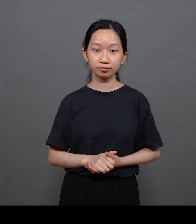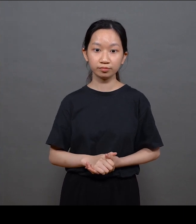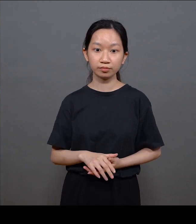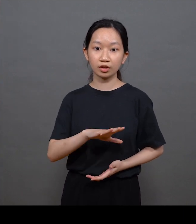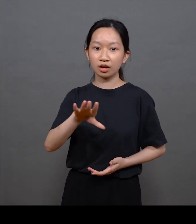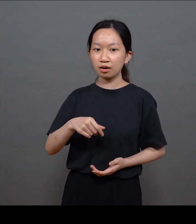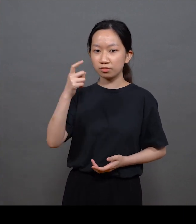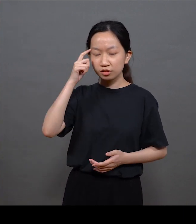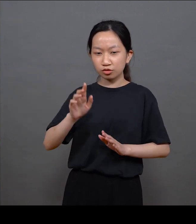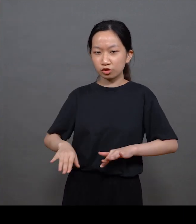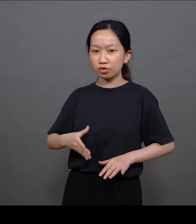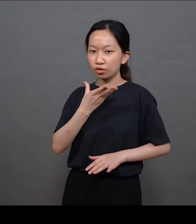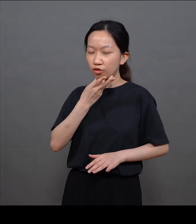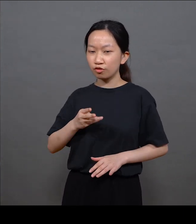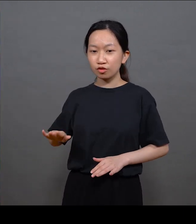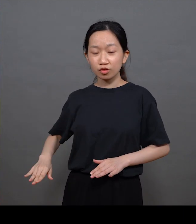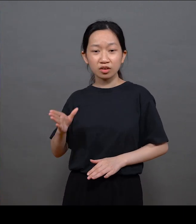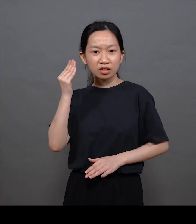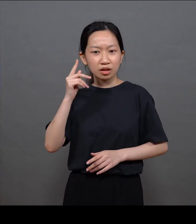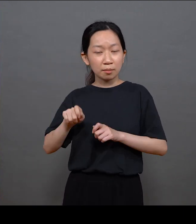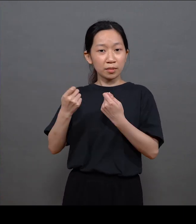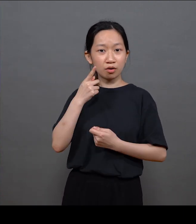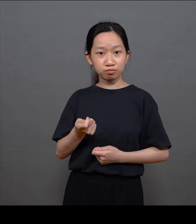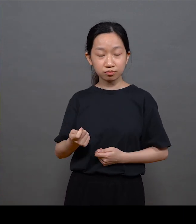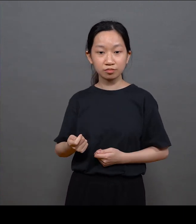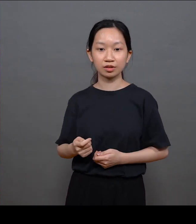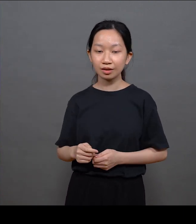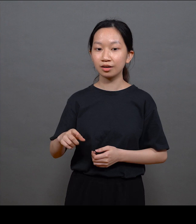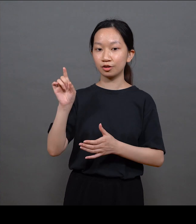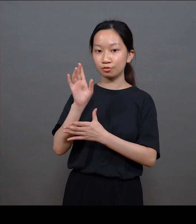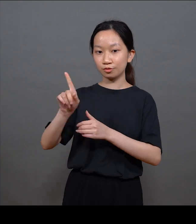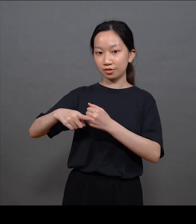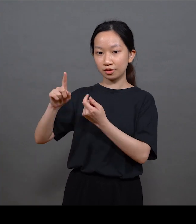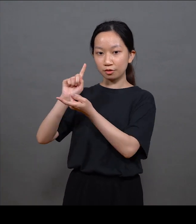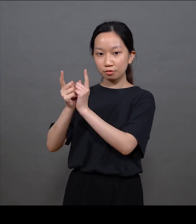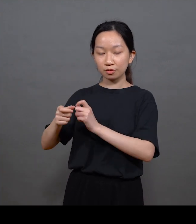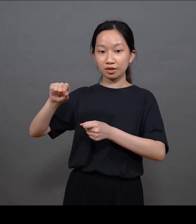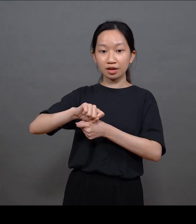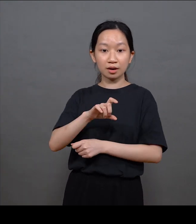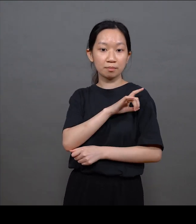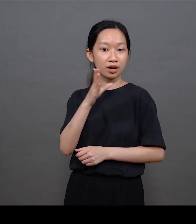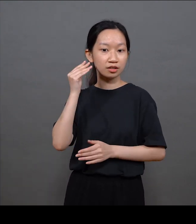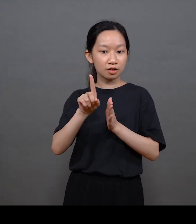is very delicate at the early stage they've put something in it called the AVLS The AVLS was actually